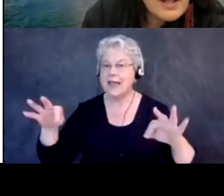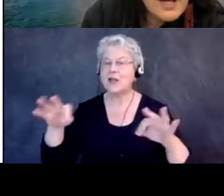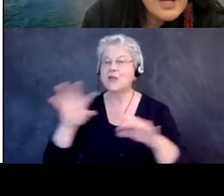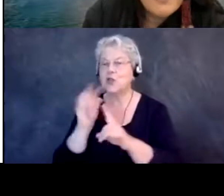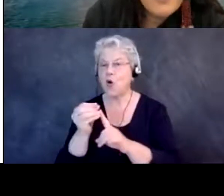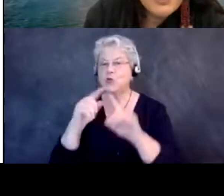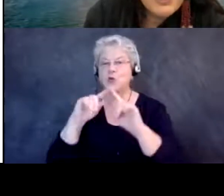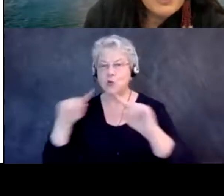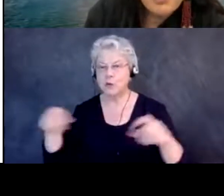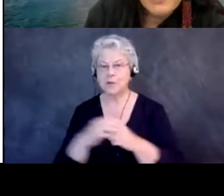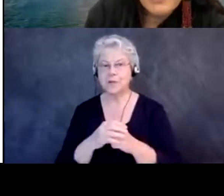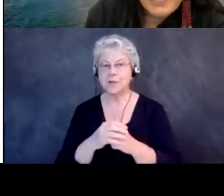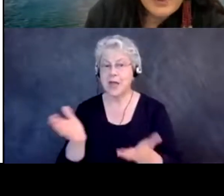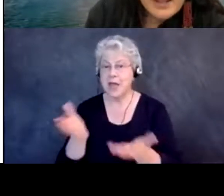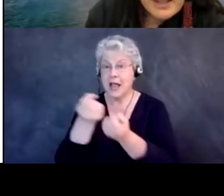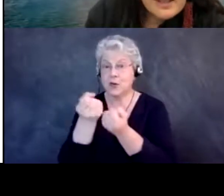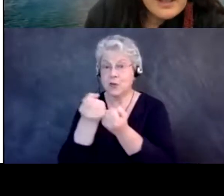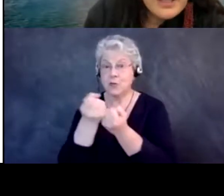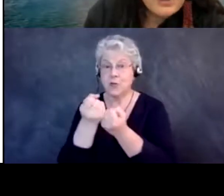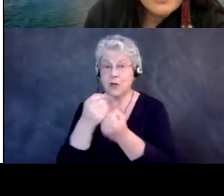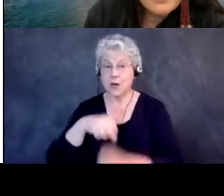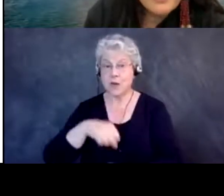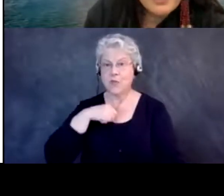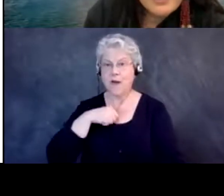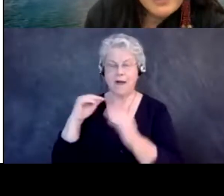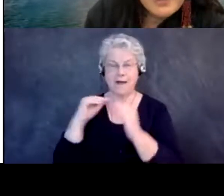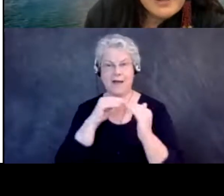cetera. Fostering community pride and equity. Increasing community resilience,